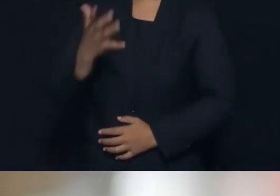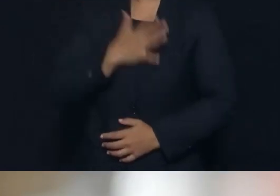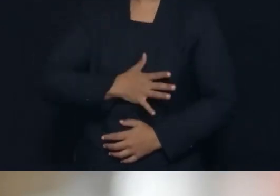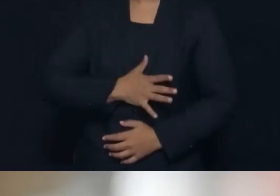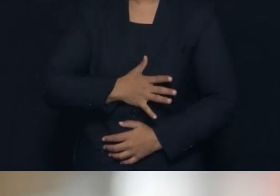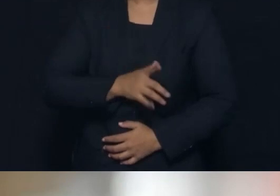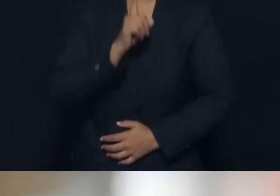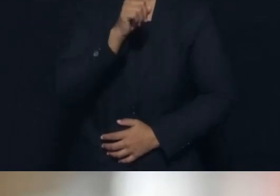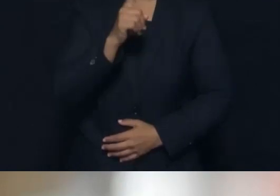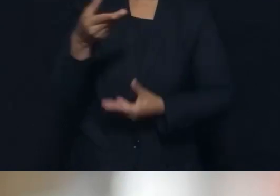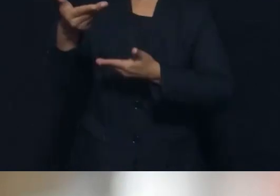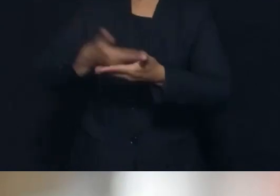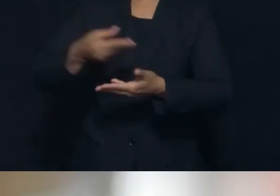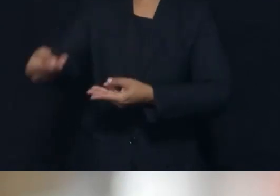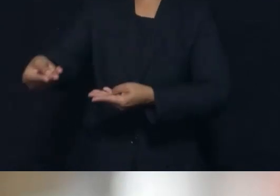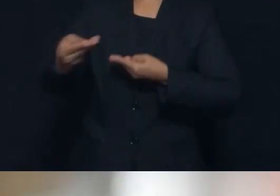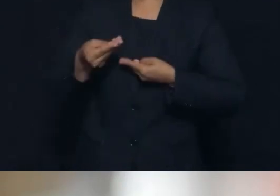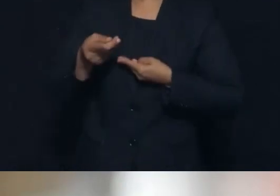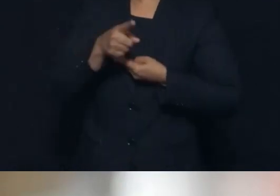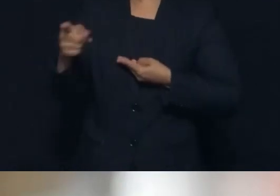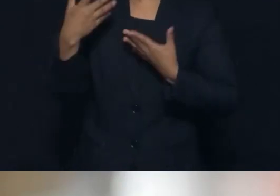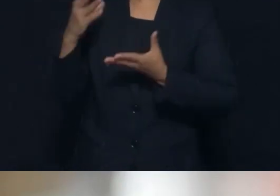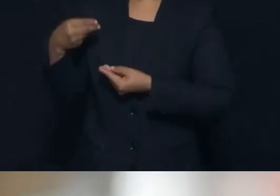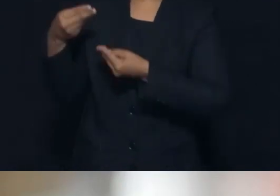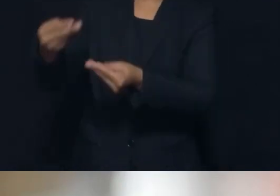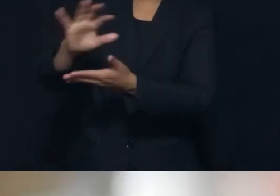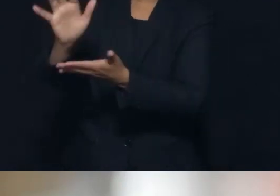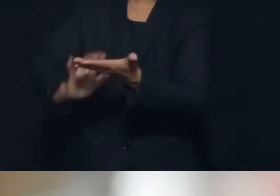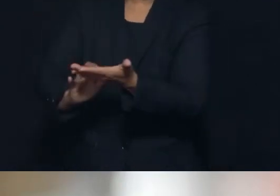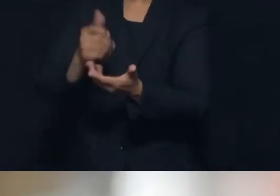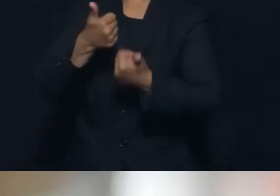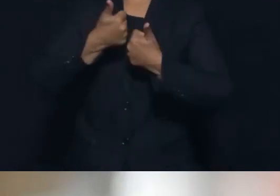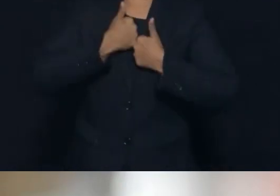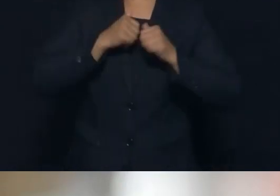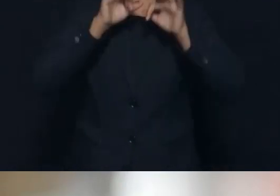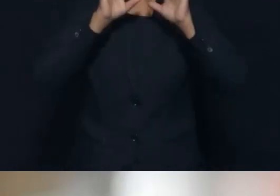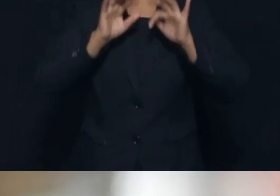At national level, the center will disseminate the knowledge, the awareness raising, about the accessibility.